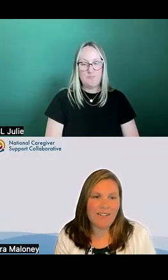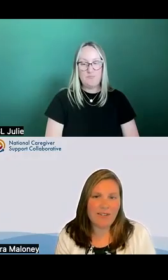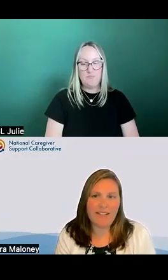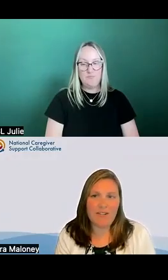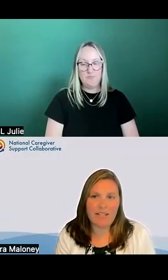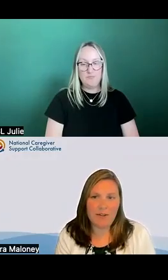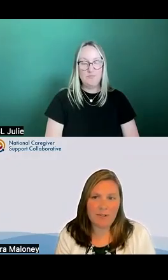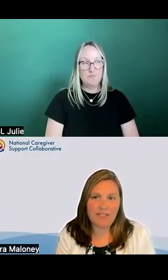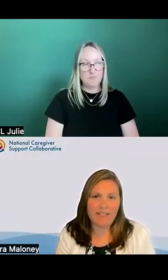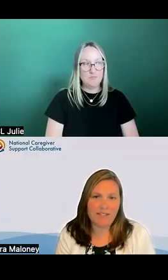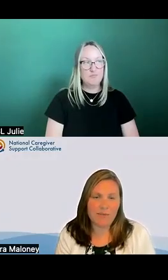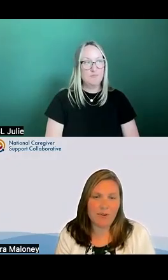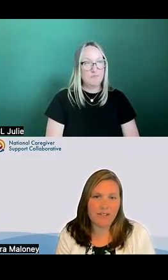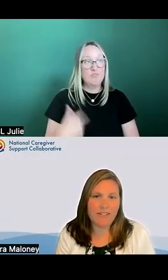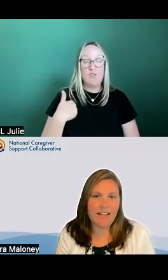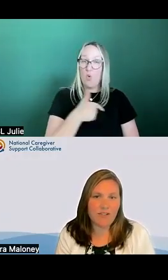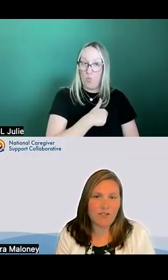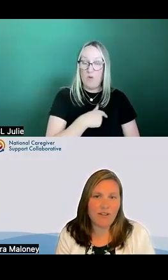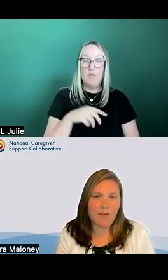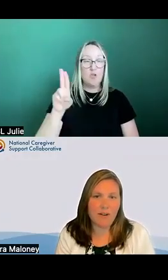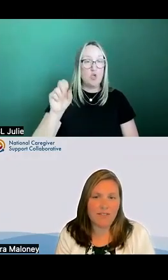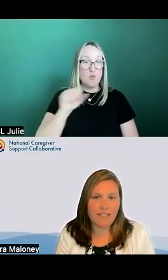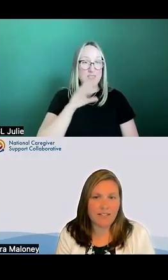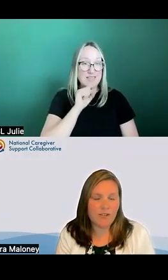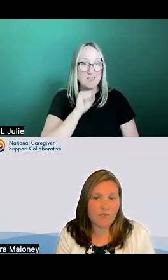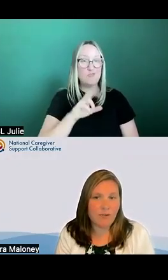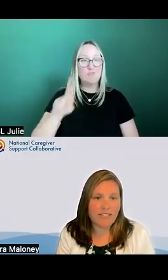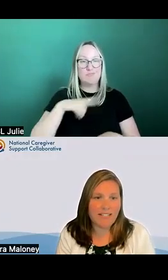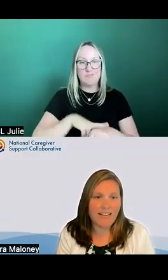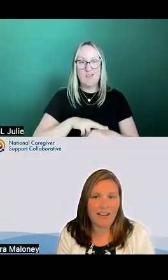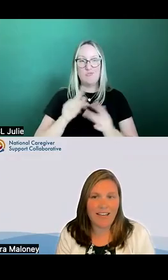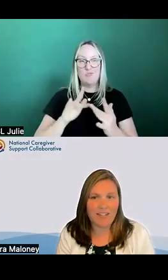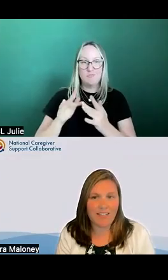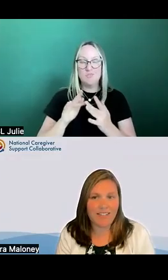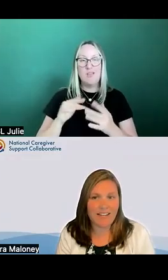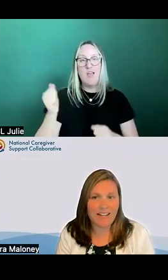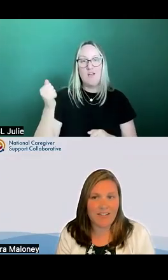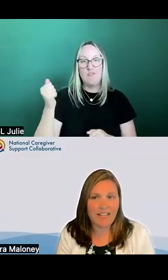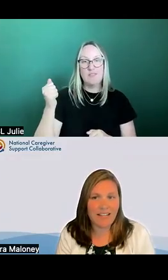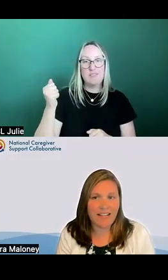USAging represents and supports the national network of 614 Area Agencies on Aging and